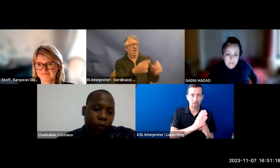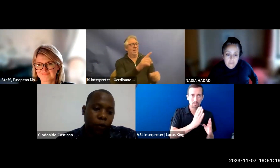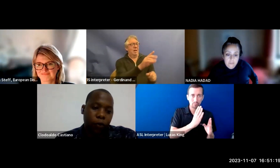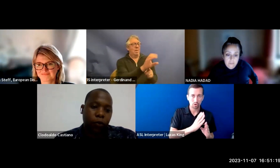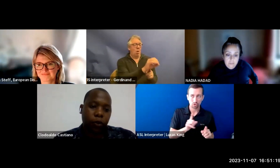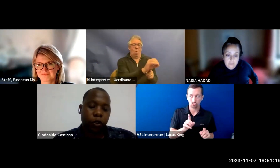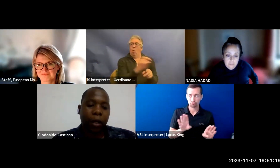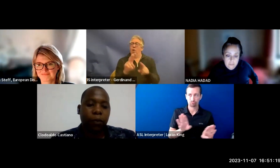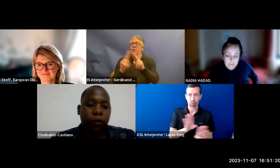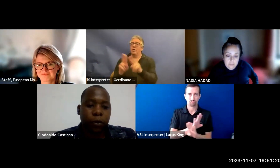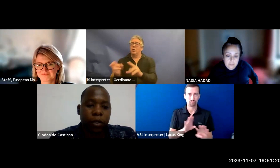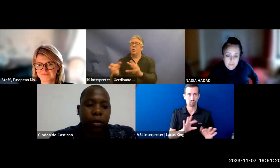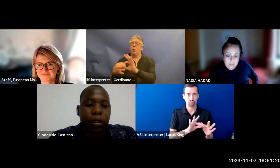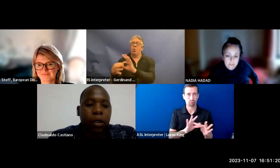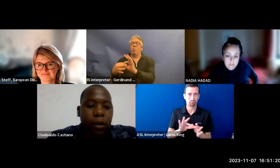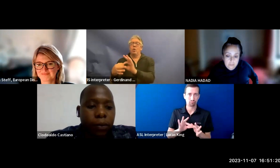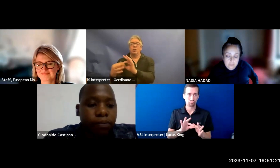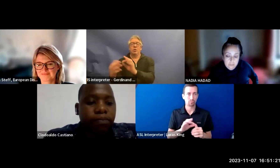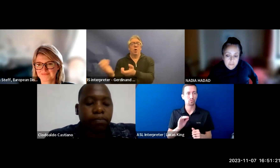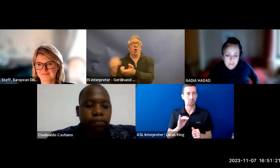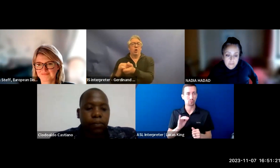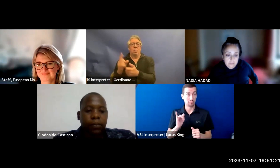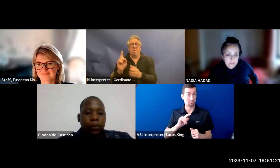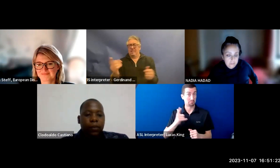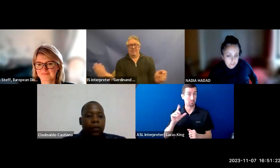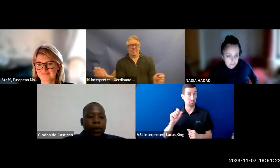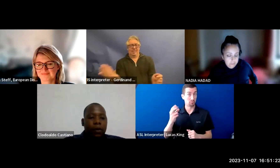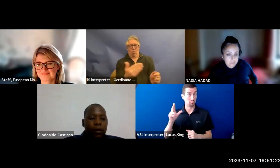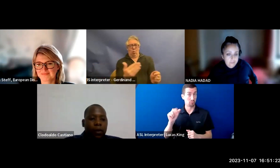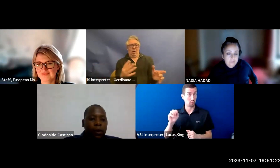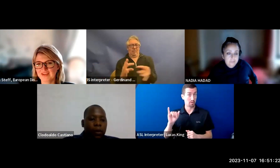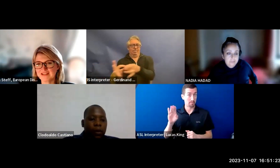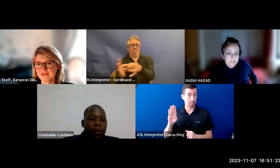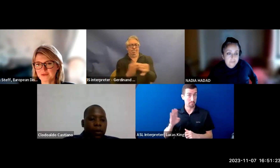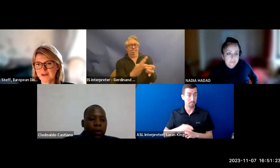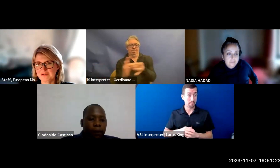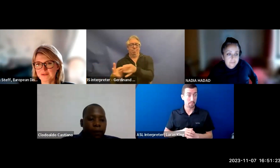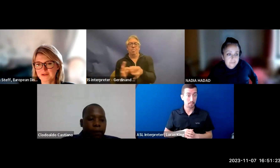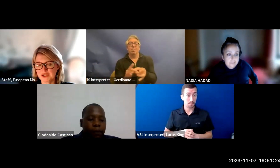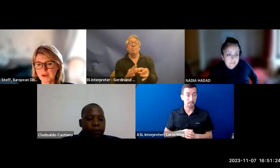I think I'll leave it for Shuaib from here. Thanks, Clodoaldo.